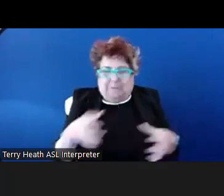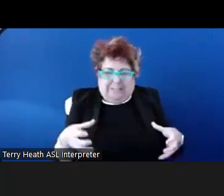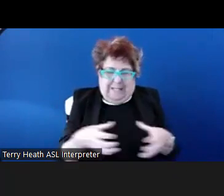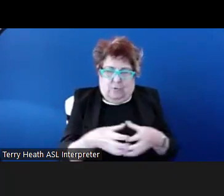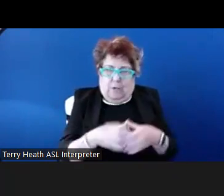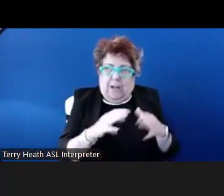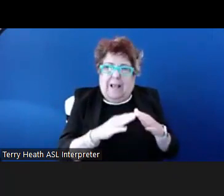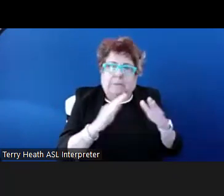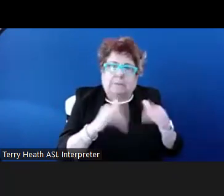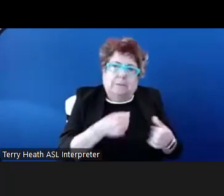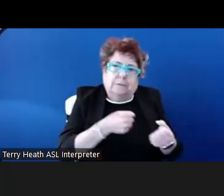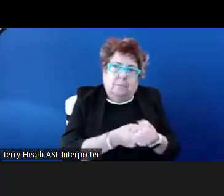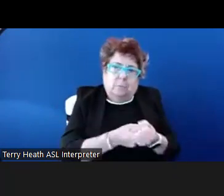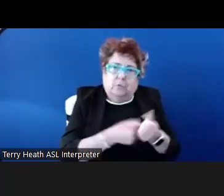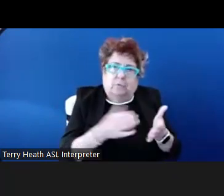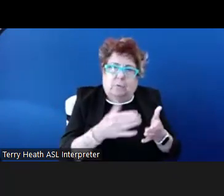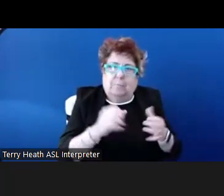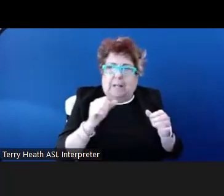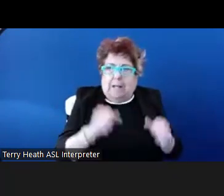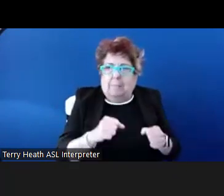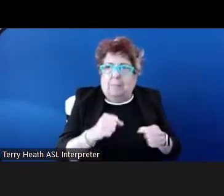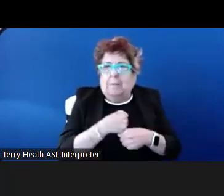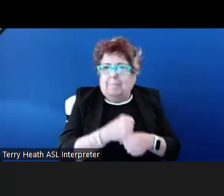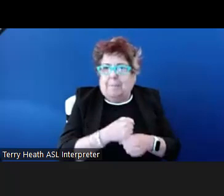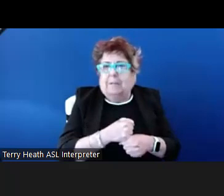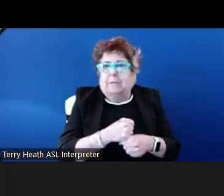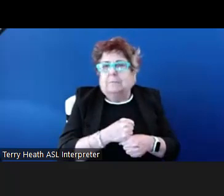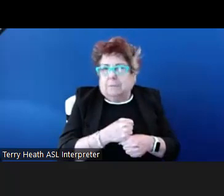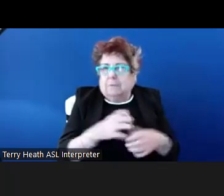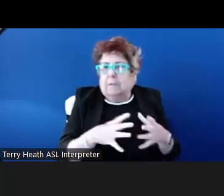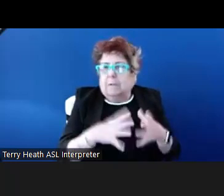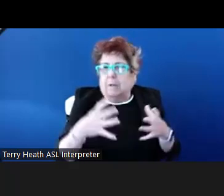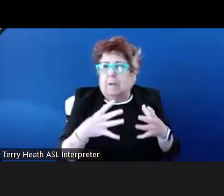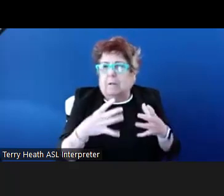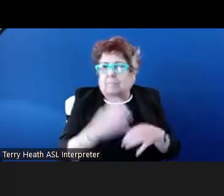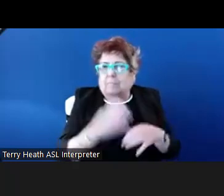to make significant progress in reducing homelessness, as well as supporting community living for people with